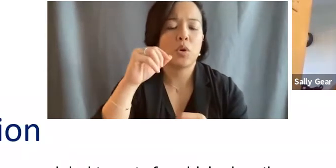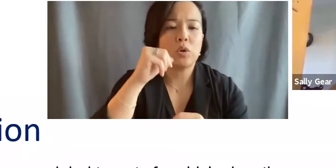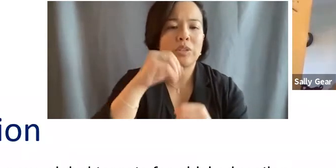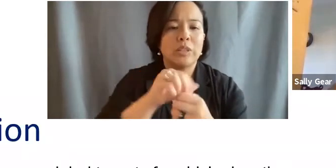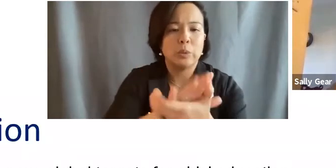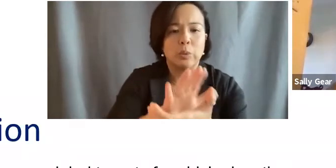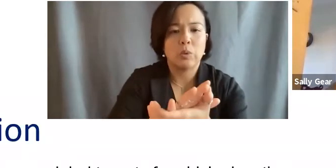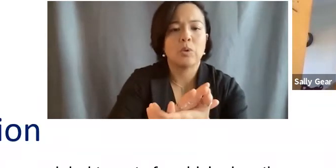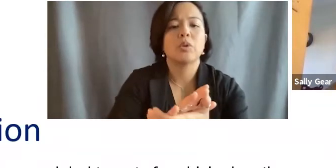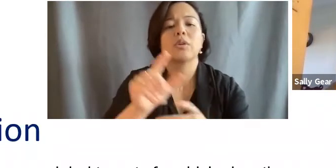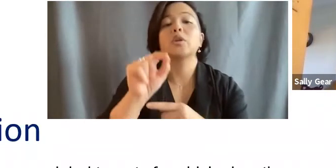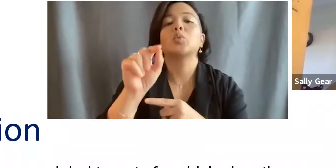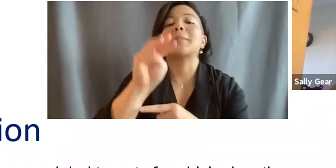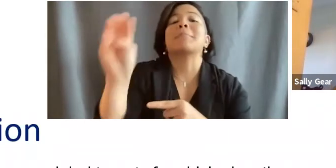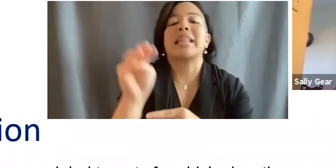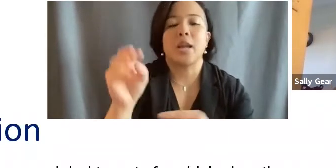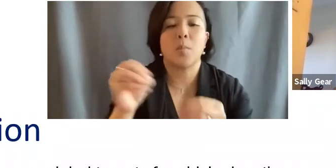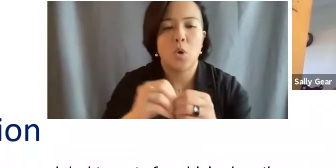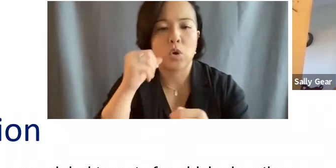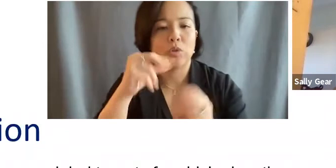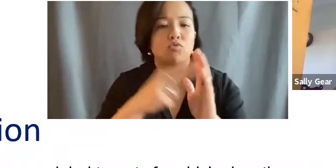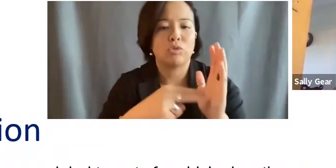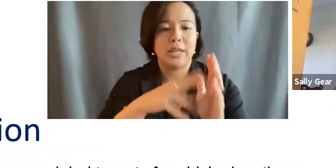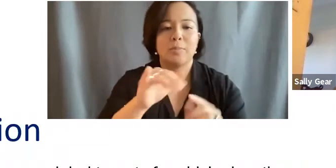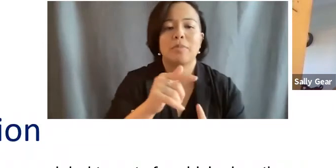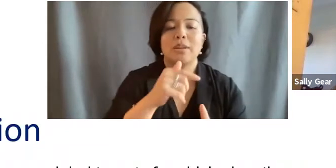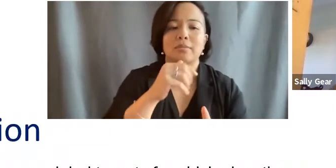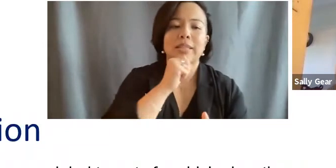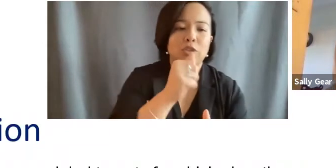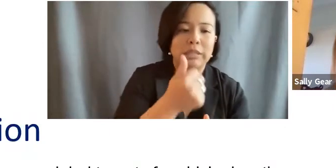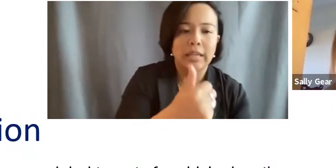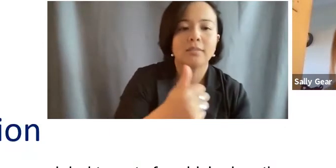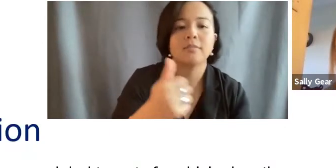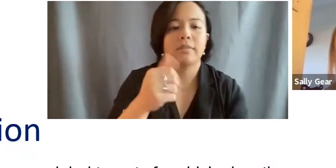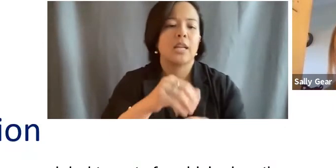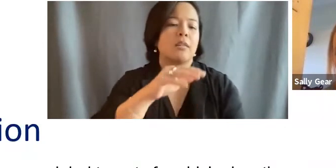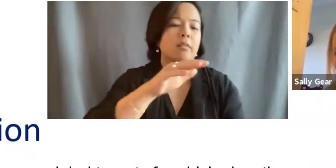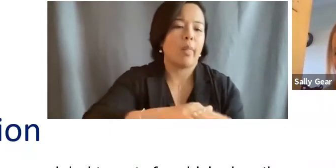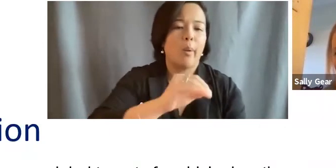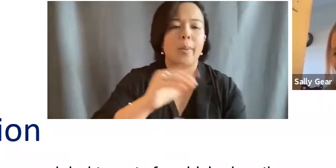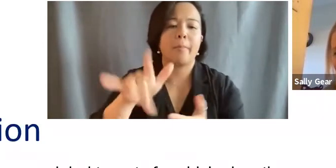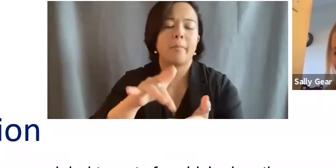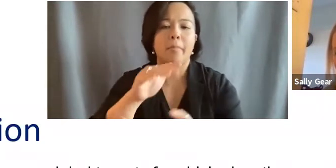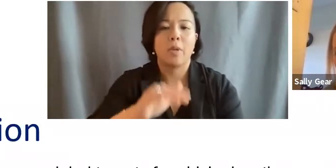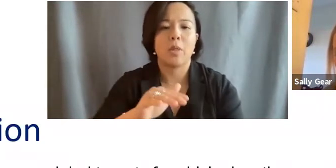That's hugely ambitious, and it's hugely ambitious as I will — Am I speaking too quickly? Sorry, Kristina.